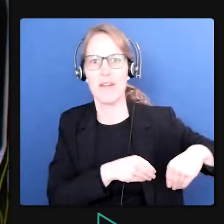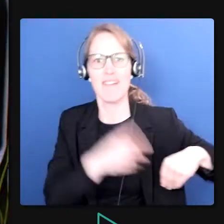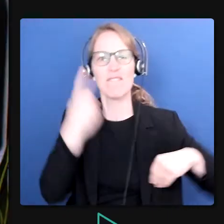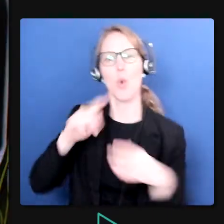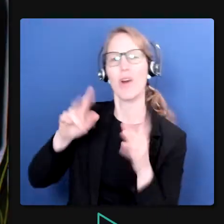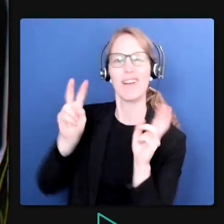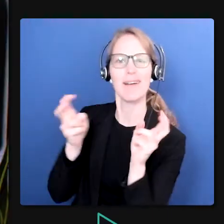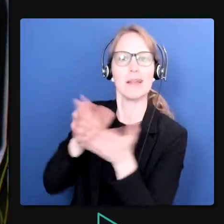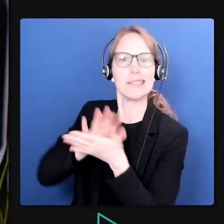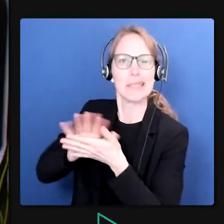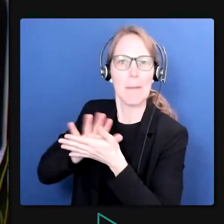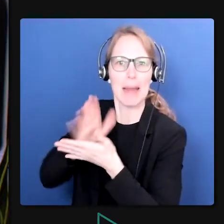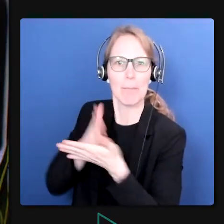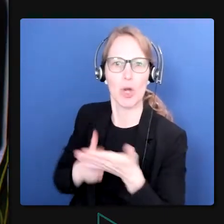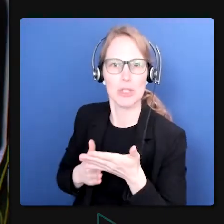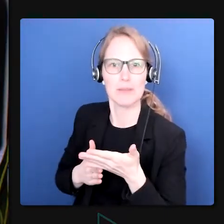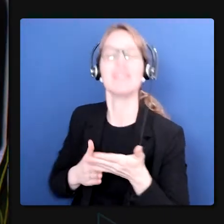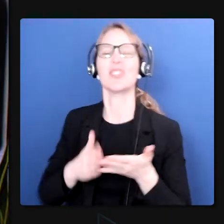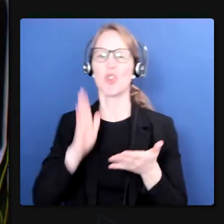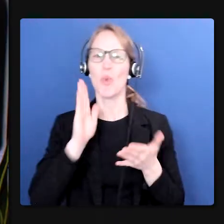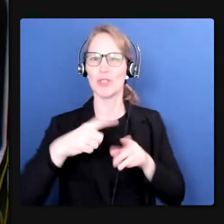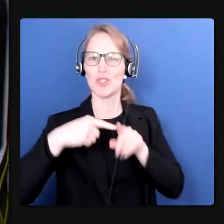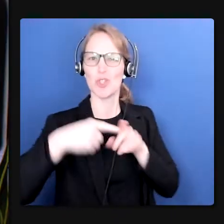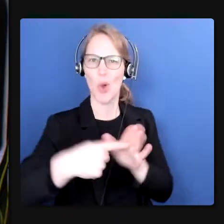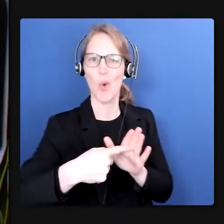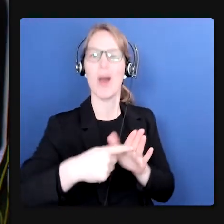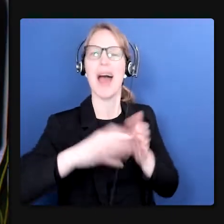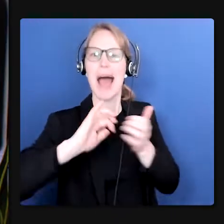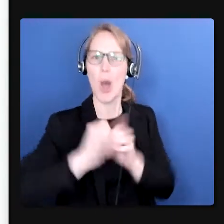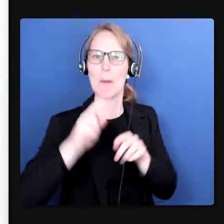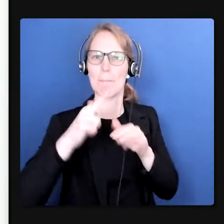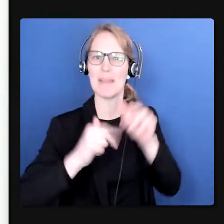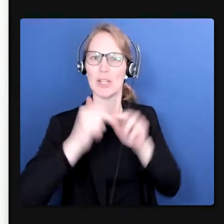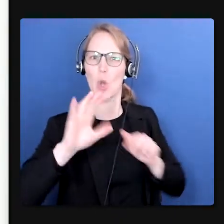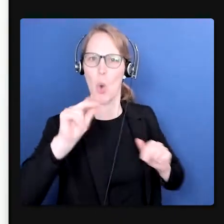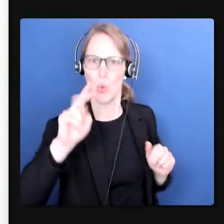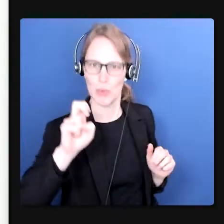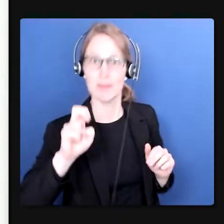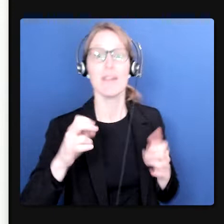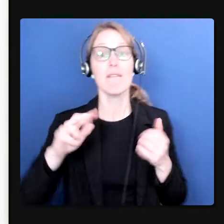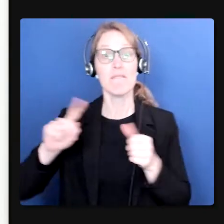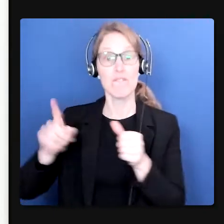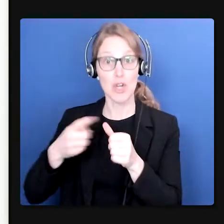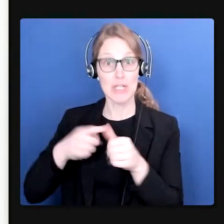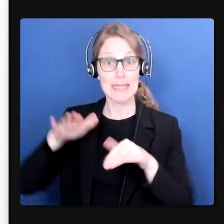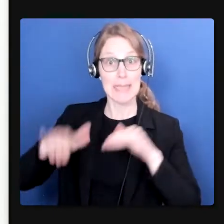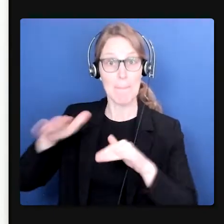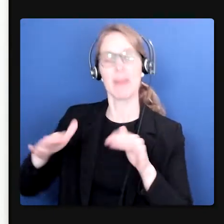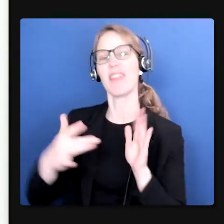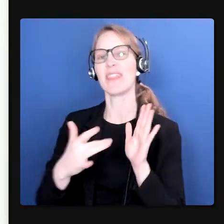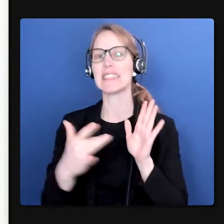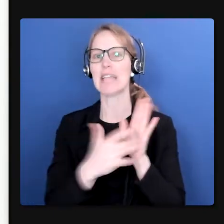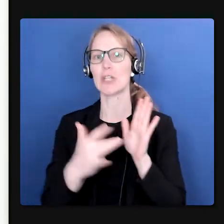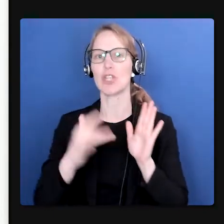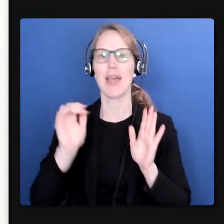Let's jump in and take a look at how you might build this code. The first step is to use the Touch Adaptation Kit,